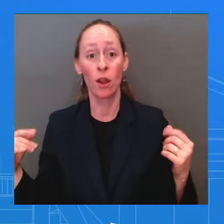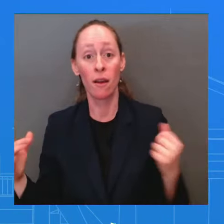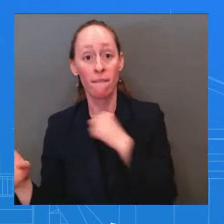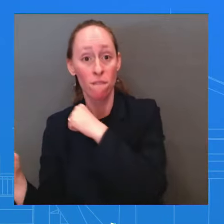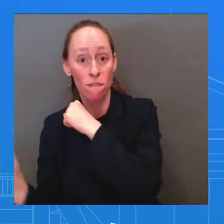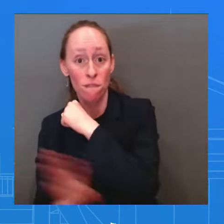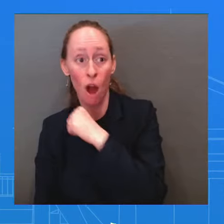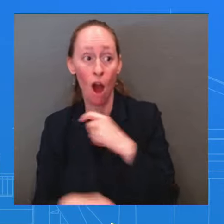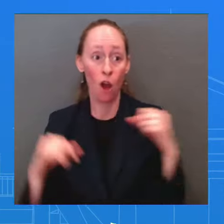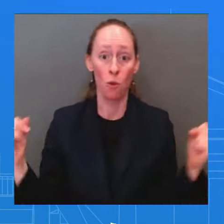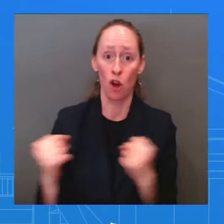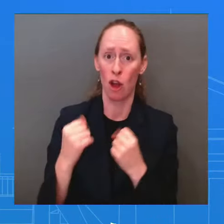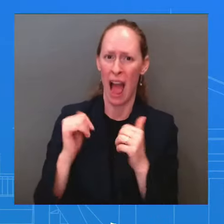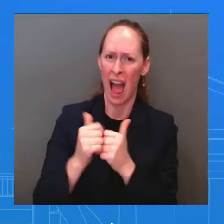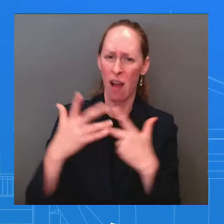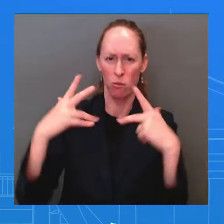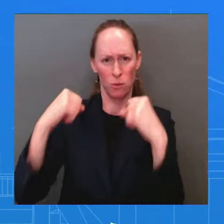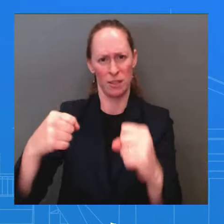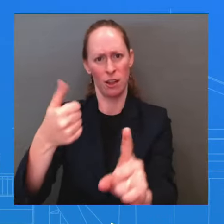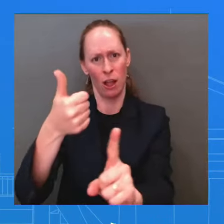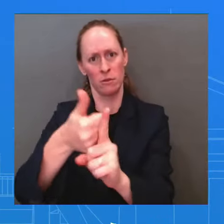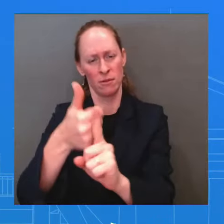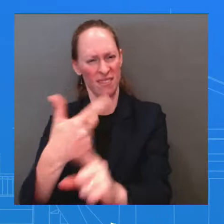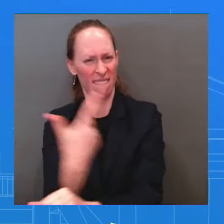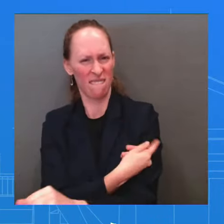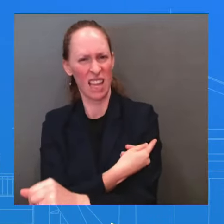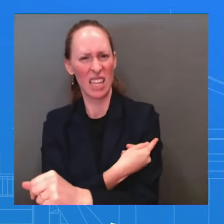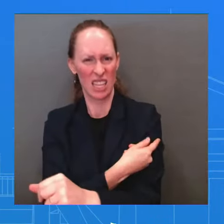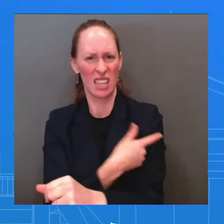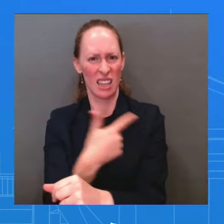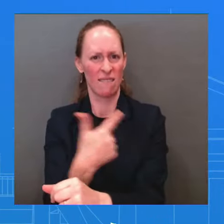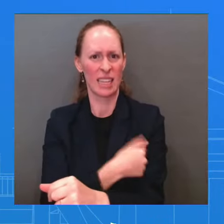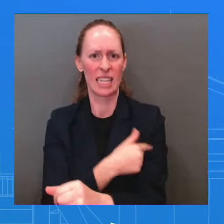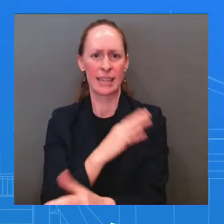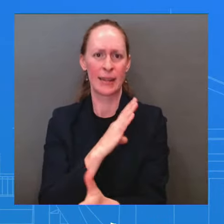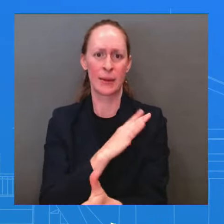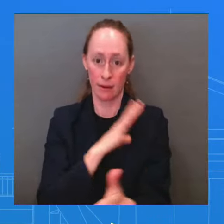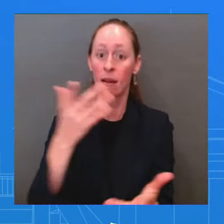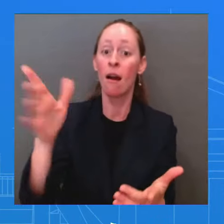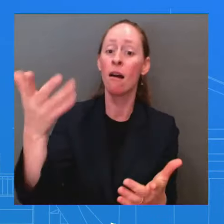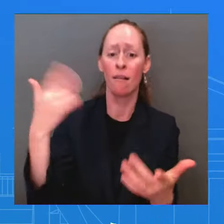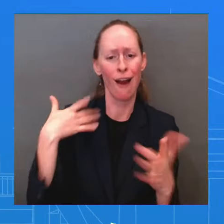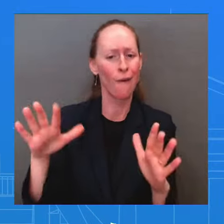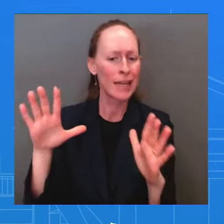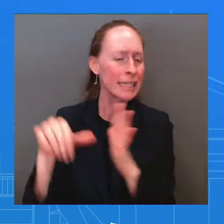And so, this has been -- and let me add, this has been thoroughly reviewed -- right? by scientists, by the experts,